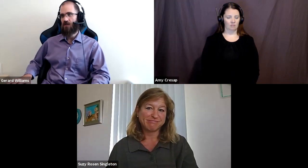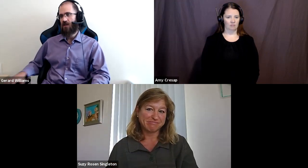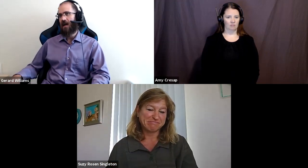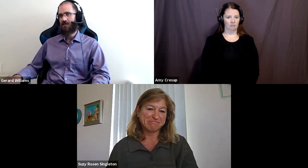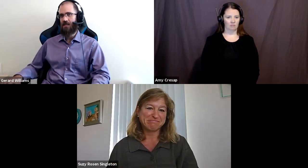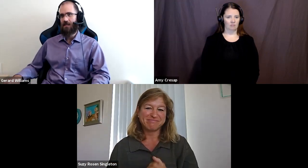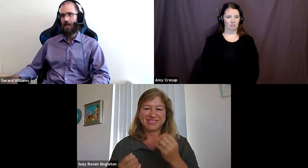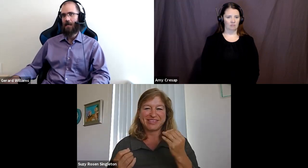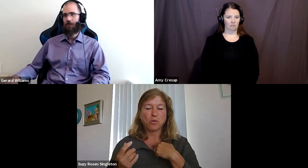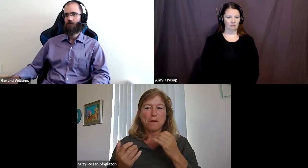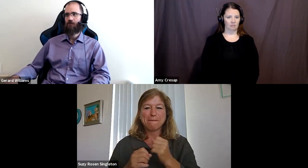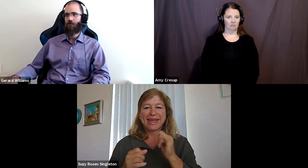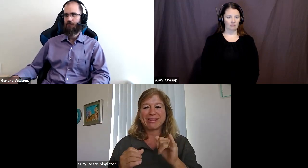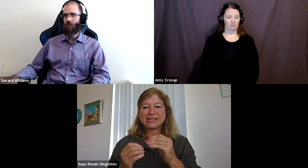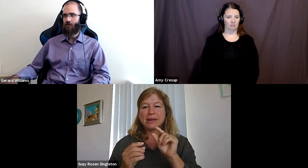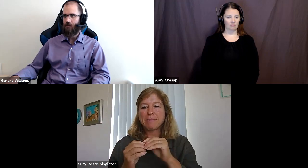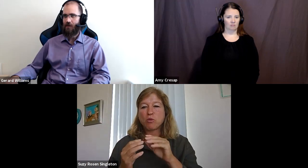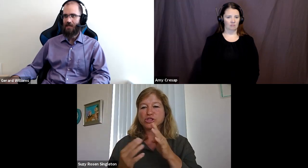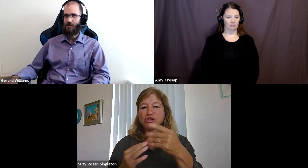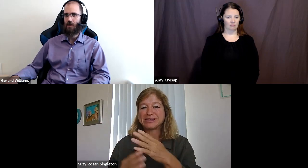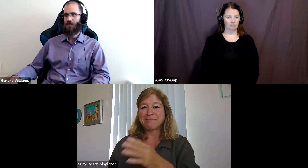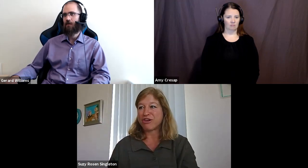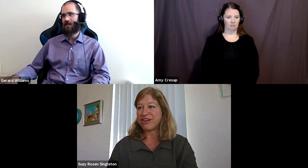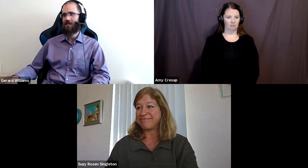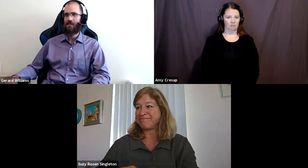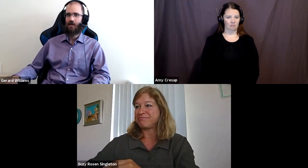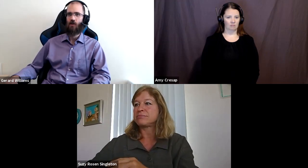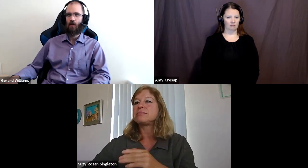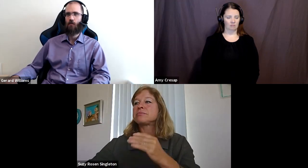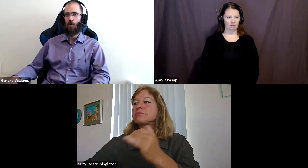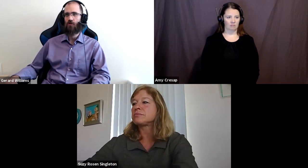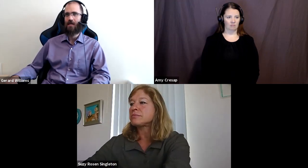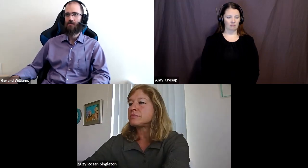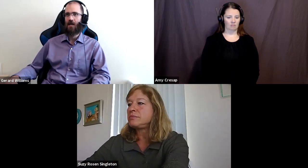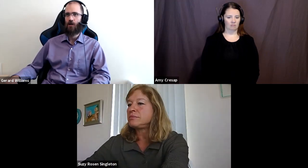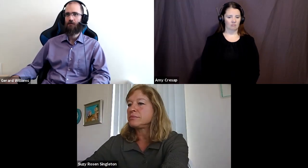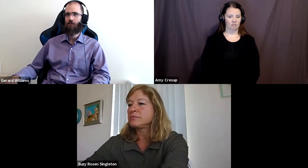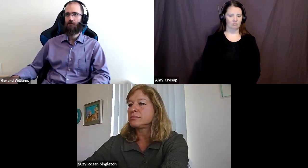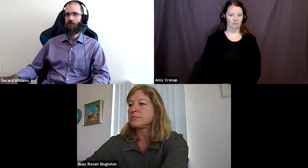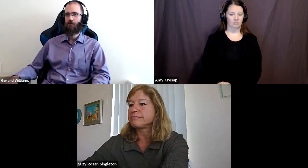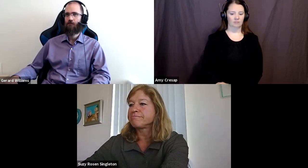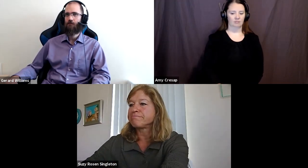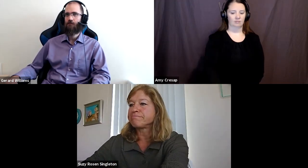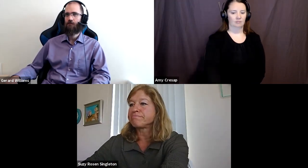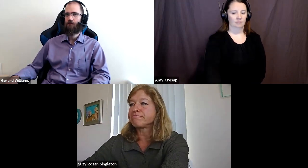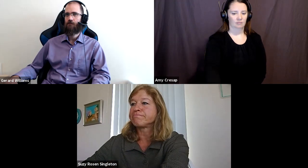to the FCC. So that's made it a little bit more transparent.